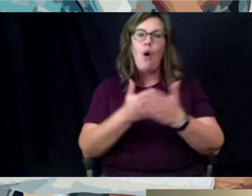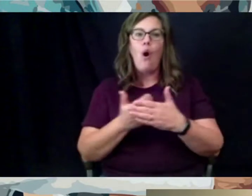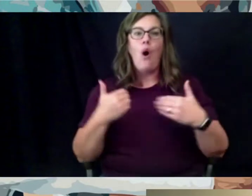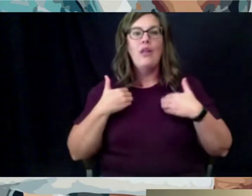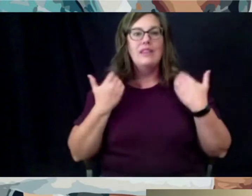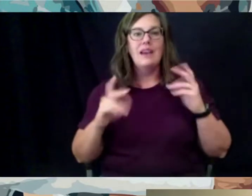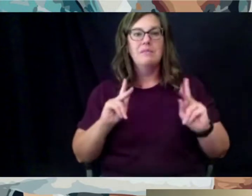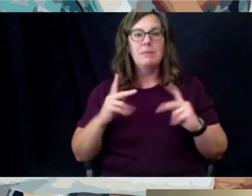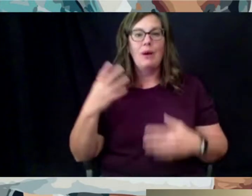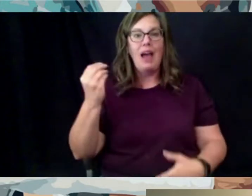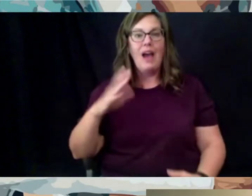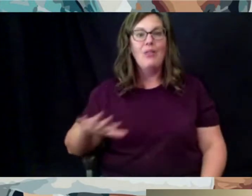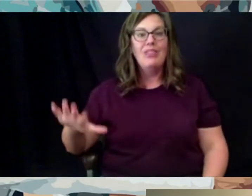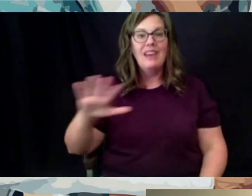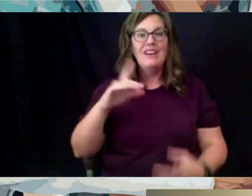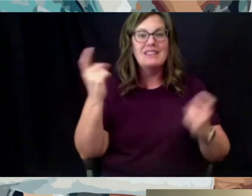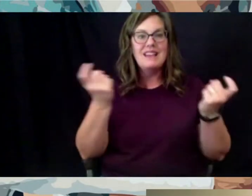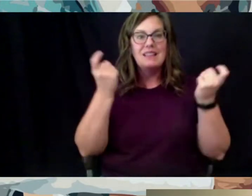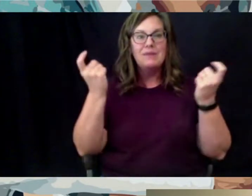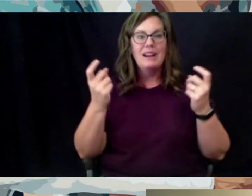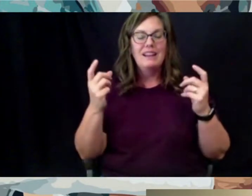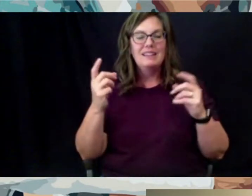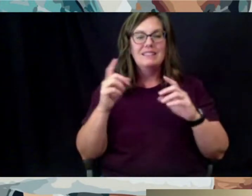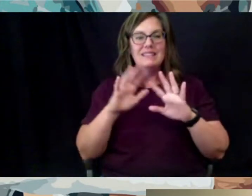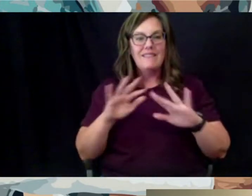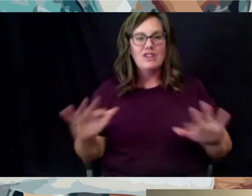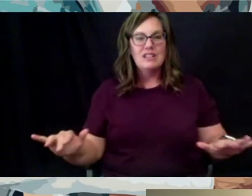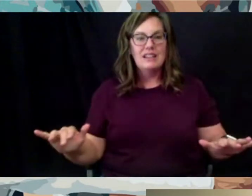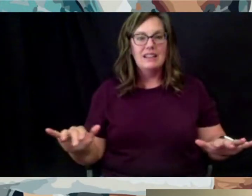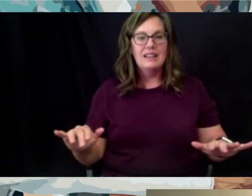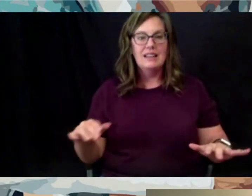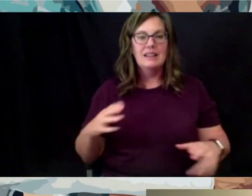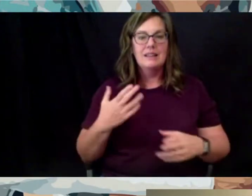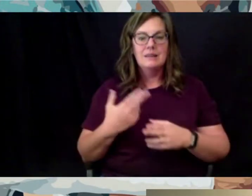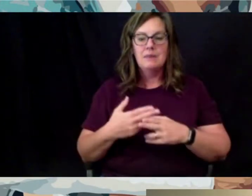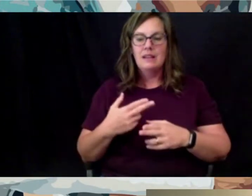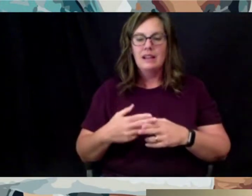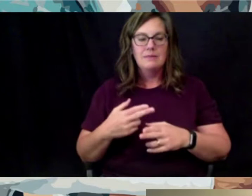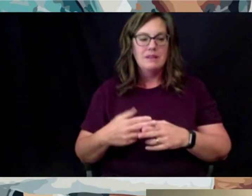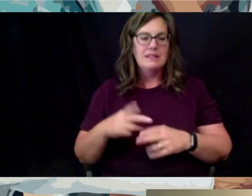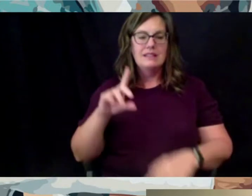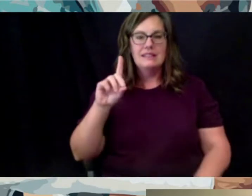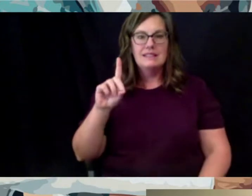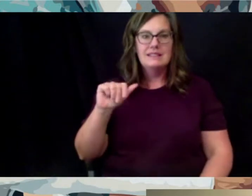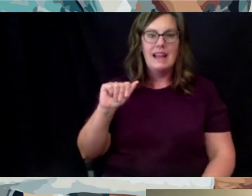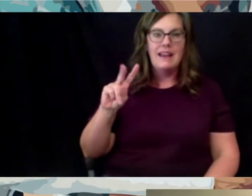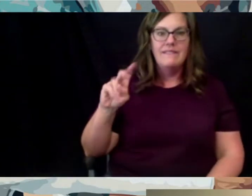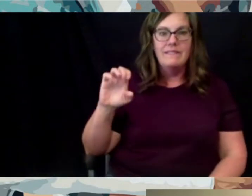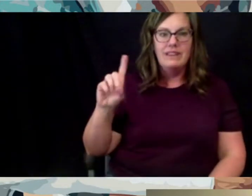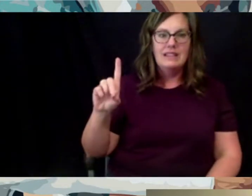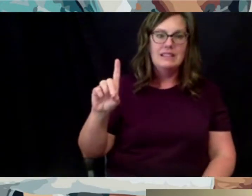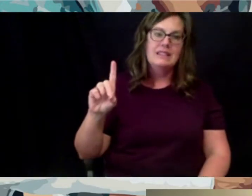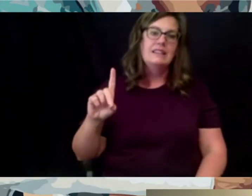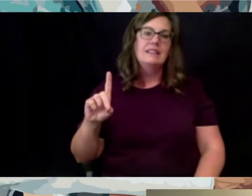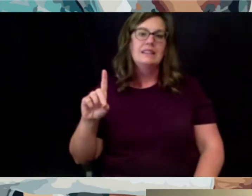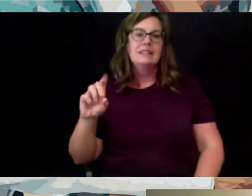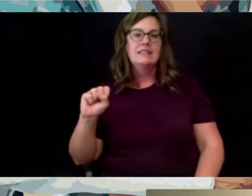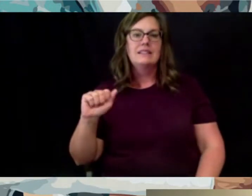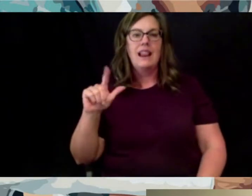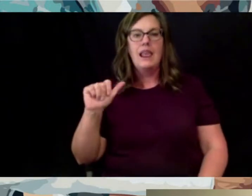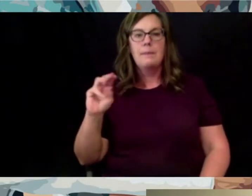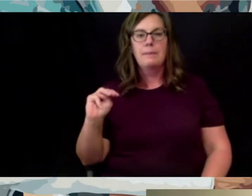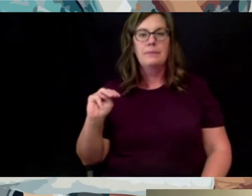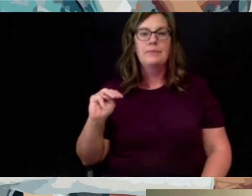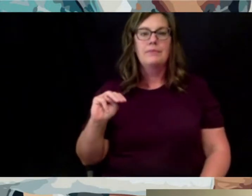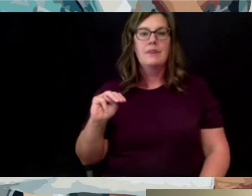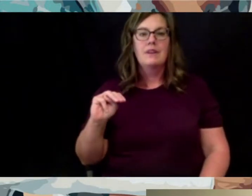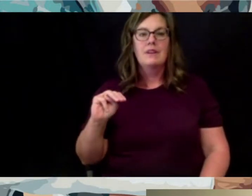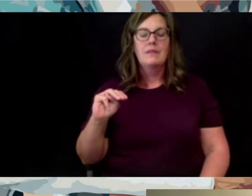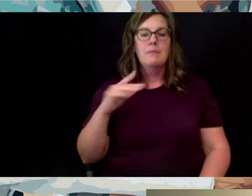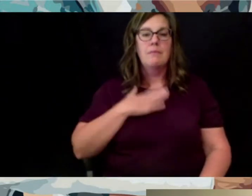celebrating diversity my name is uh um i guess in my nine to five i am a biomedical researcher